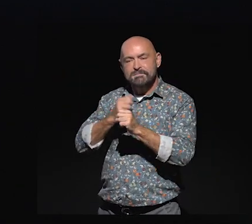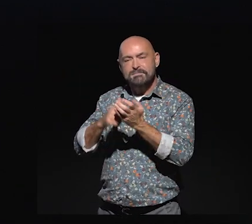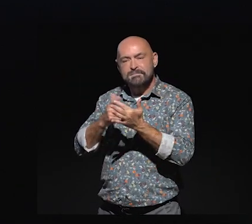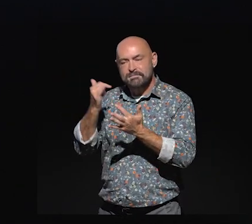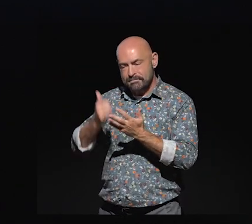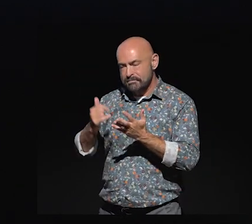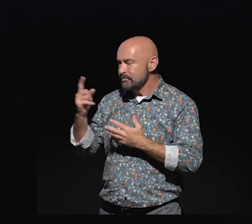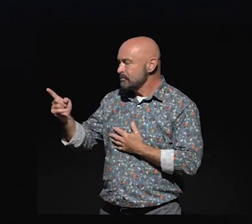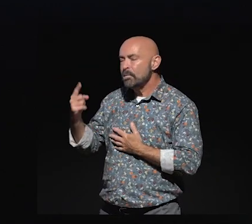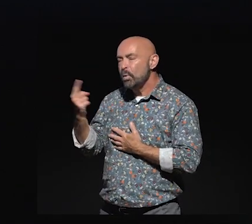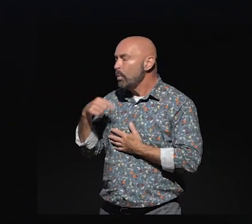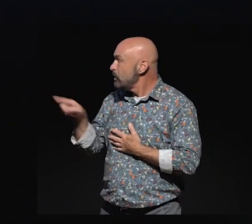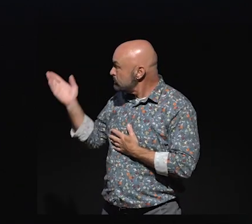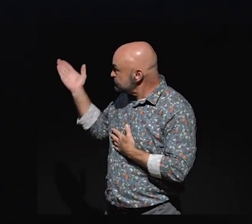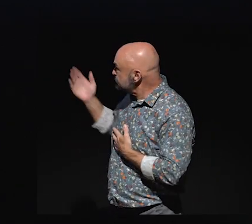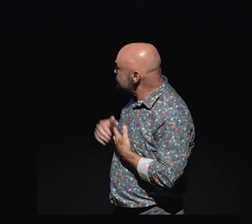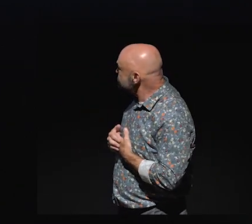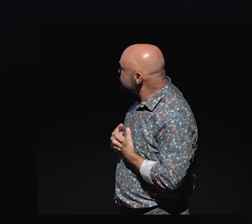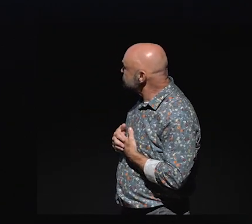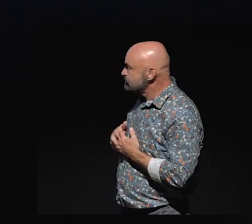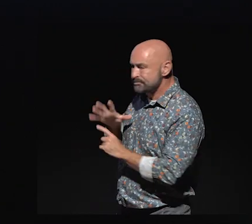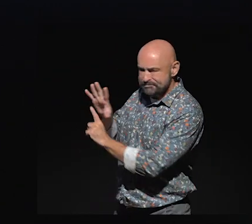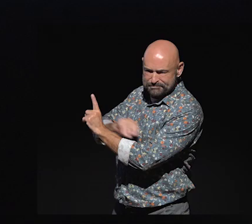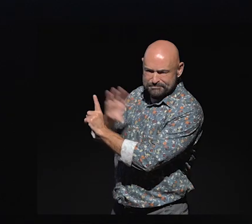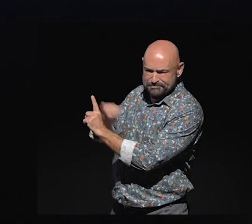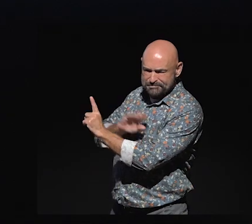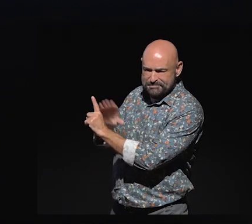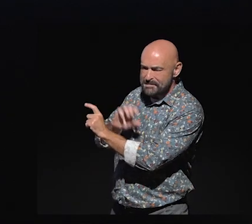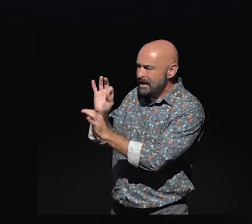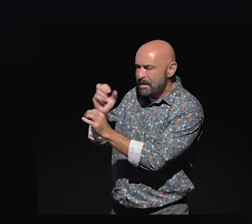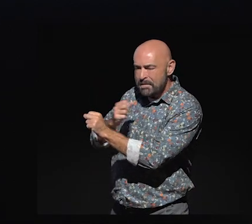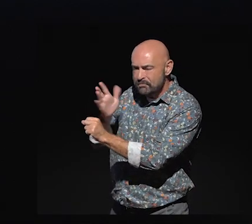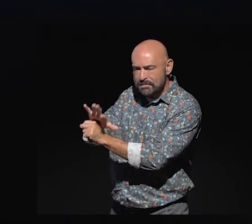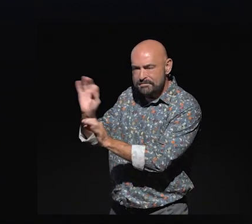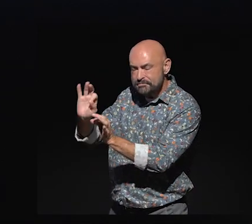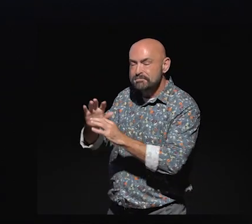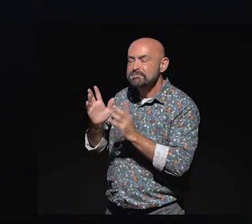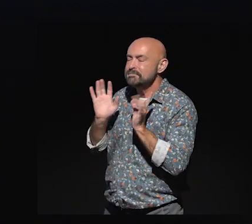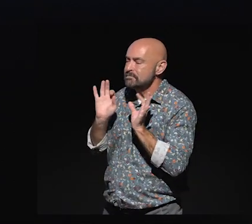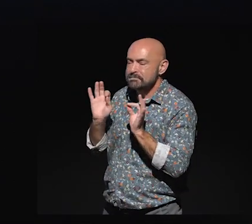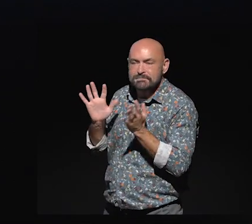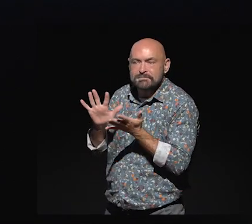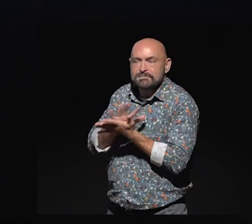"Who is there, among the greats, who has not imitated? "Nothing is made with nothing." He would have been perfectly happy to think